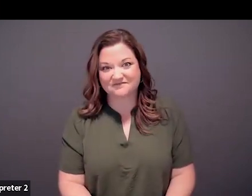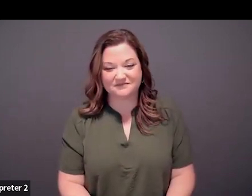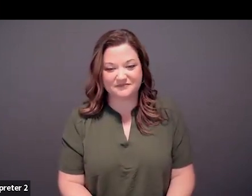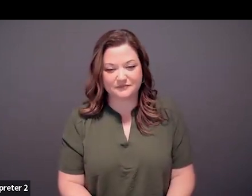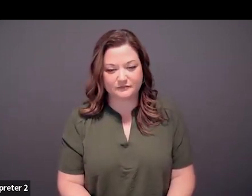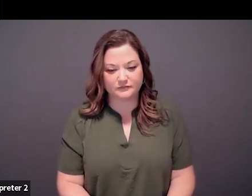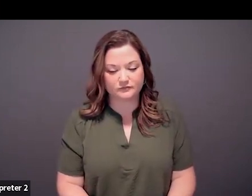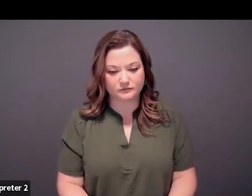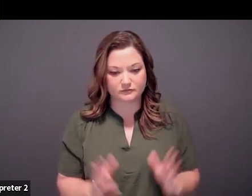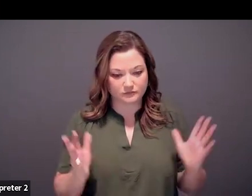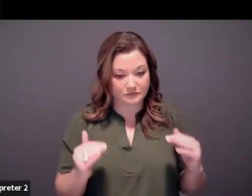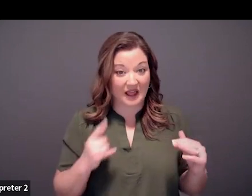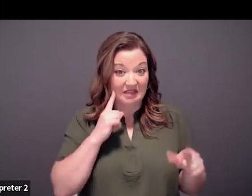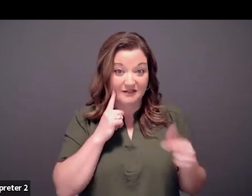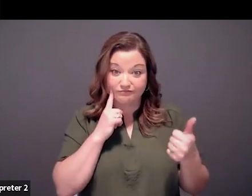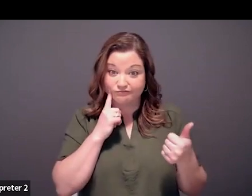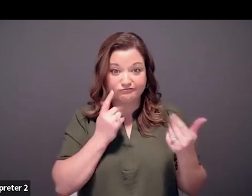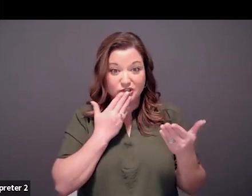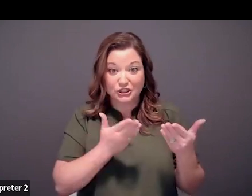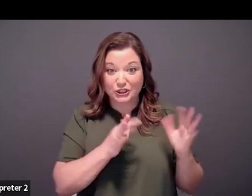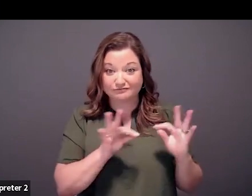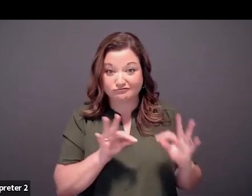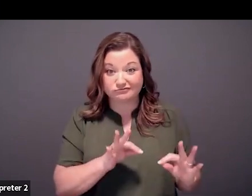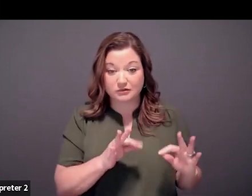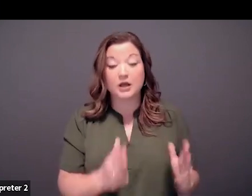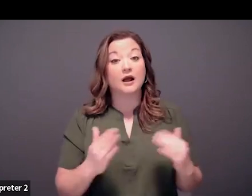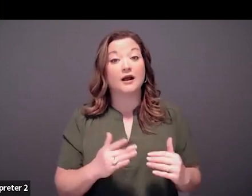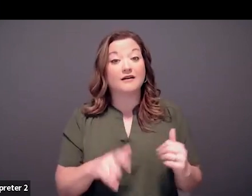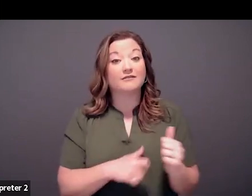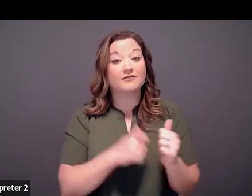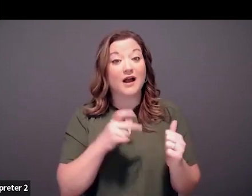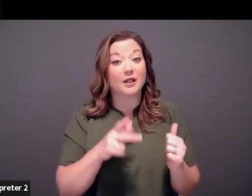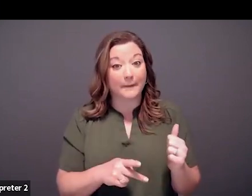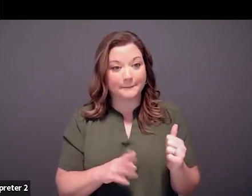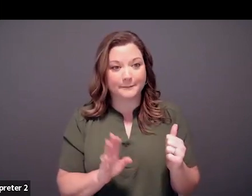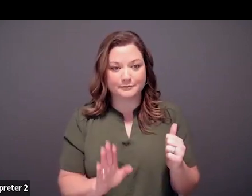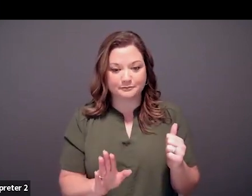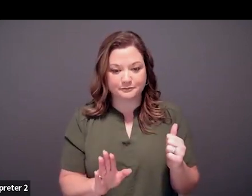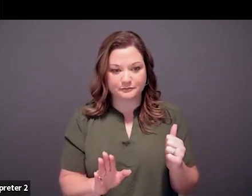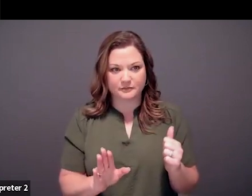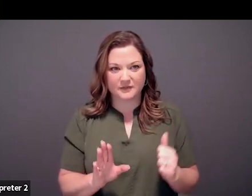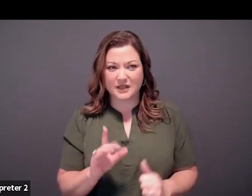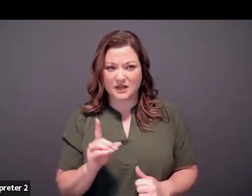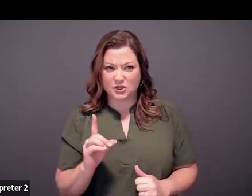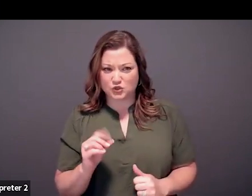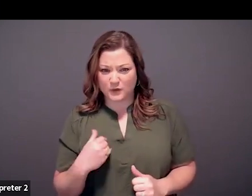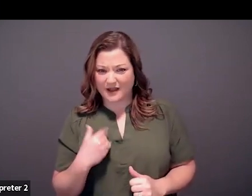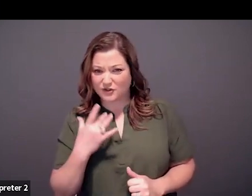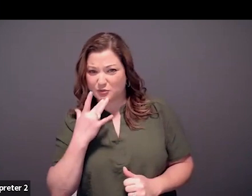I think that is a great explanation on there and following up on that, is there a preferred format for phone numbers?